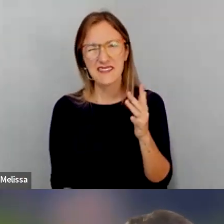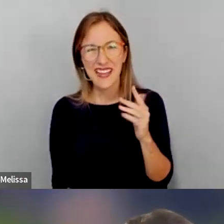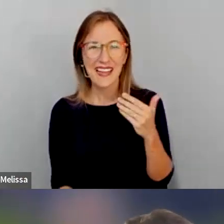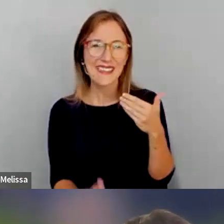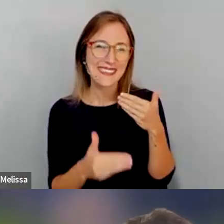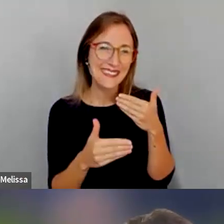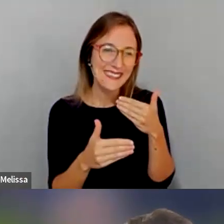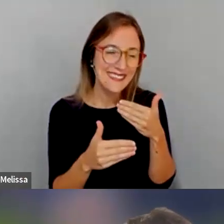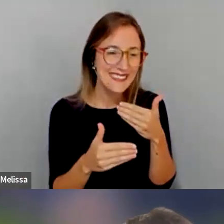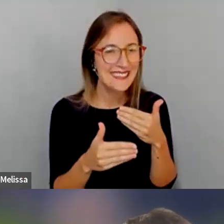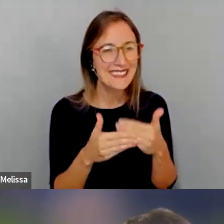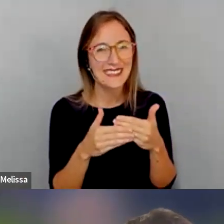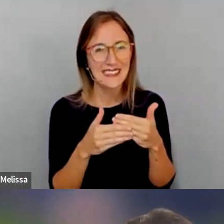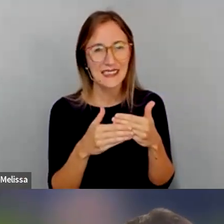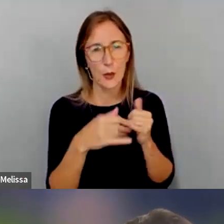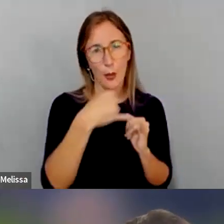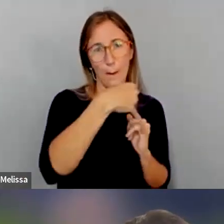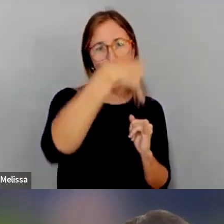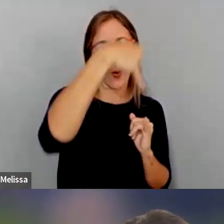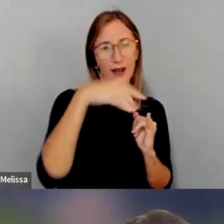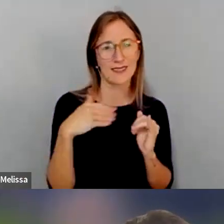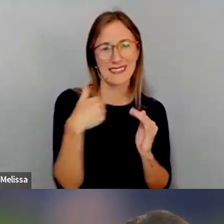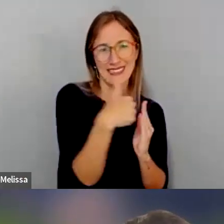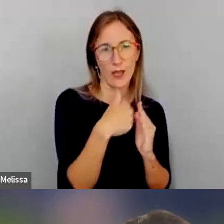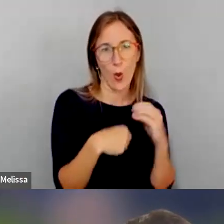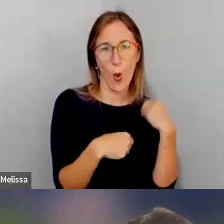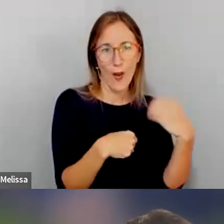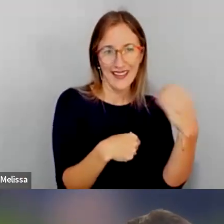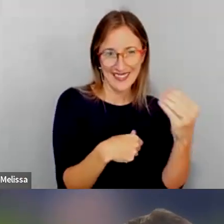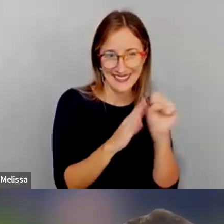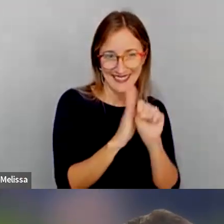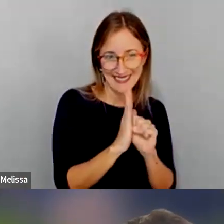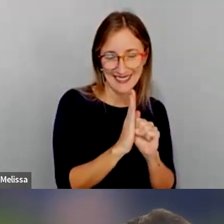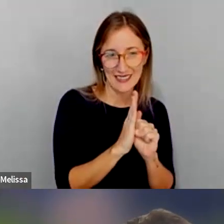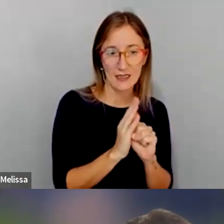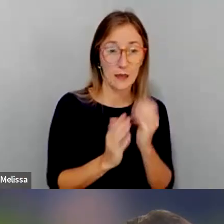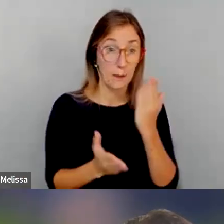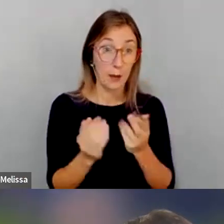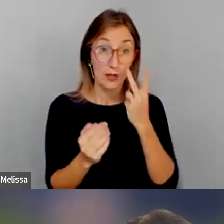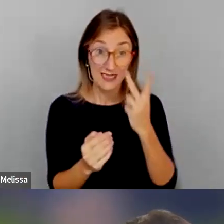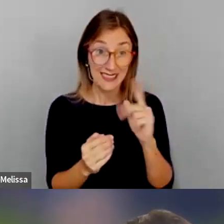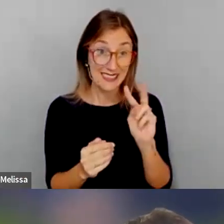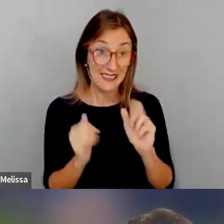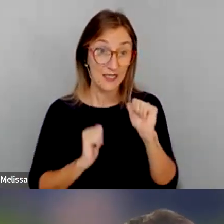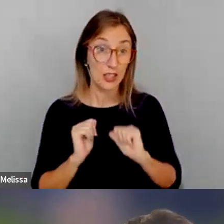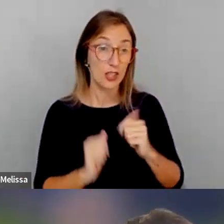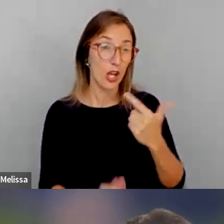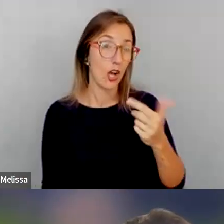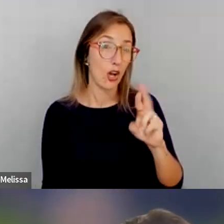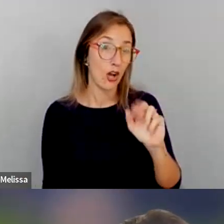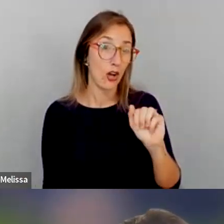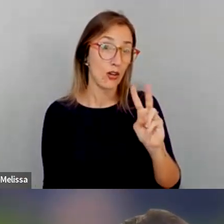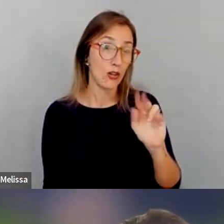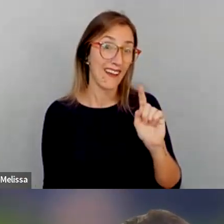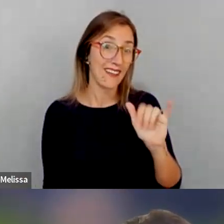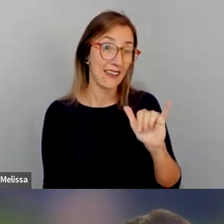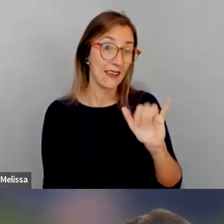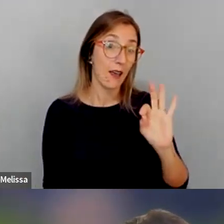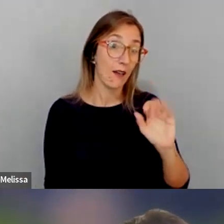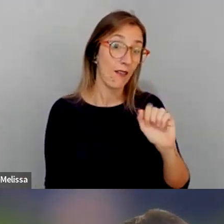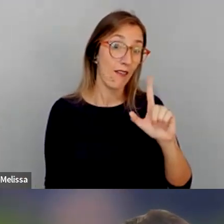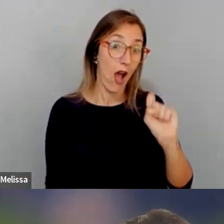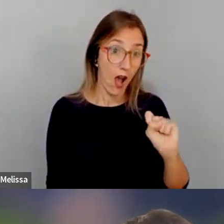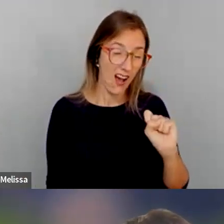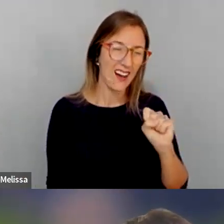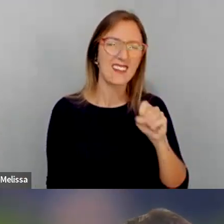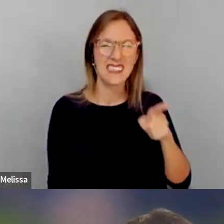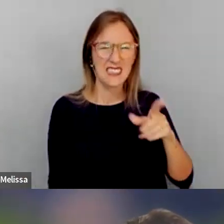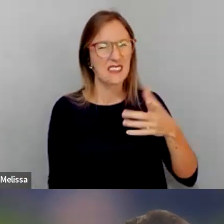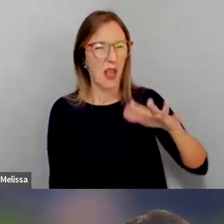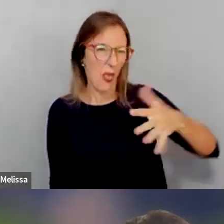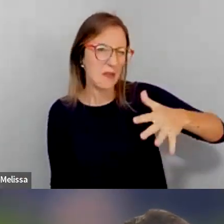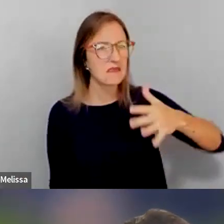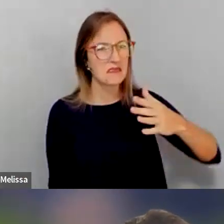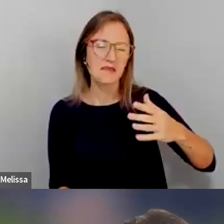: Hi there. I'm Andy. I live in Eureka, California,, which is pretty